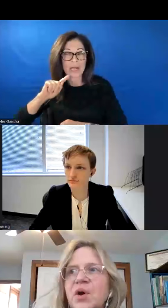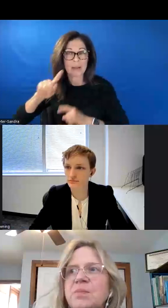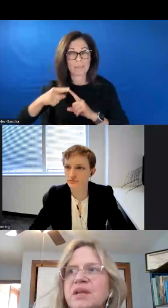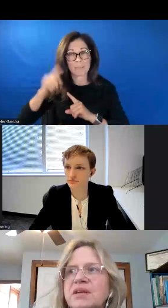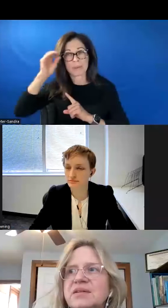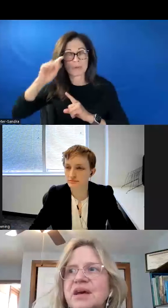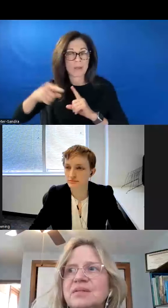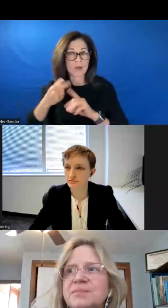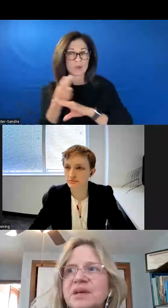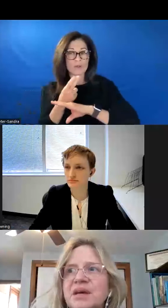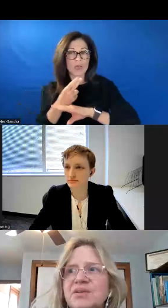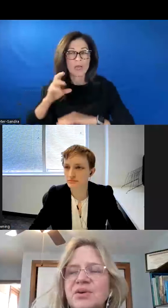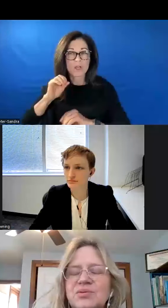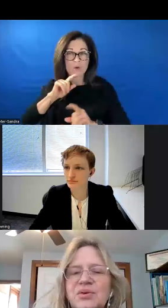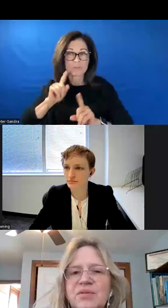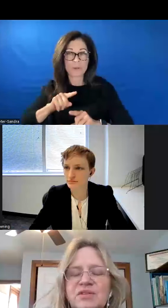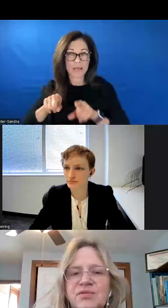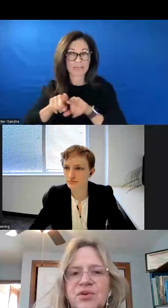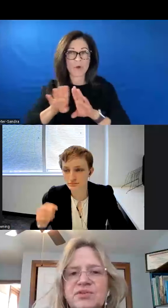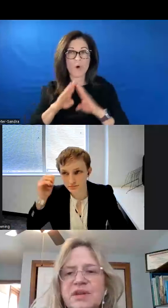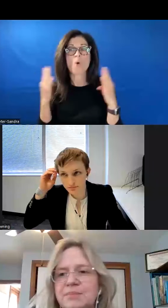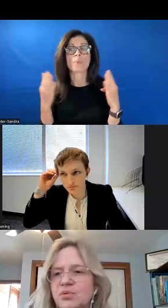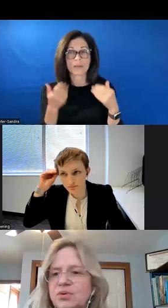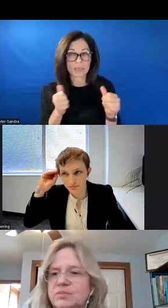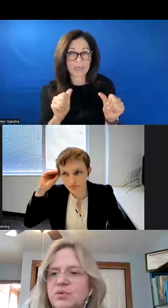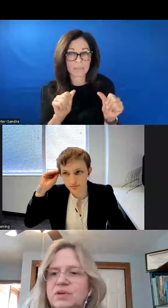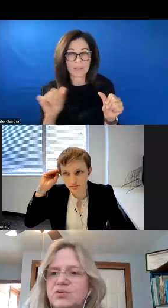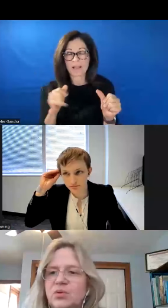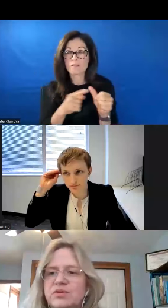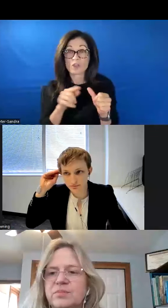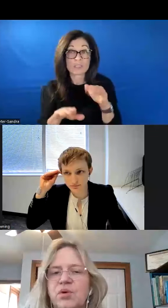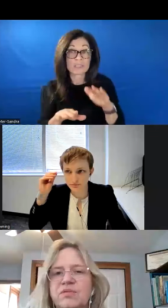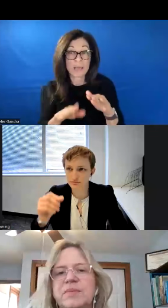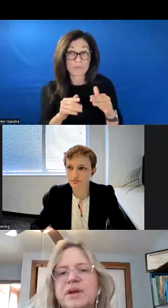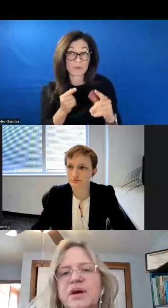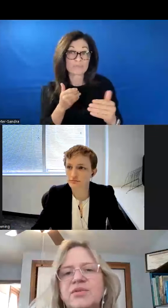AN OPENING ATTEMPT AND SO A FIRST STEP TO MOVING TOWARDS A MENTAL